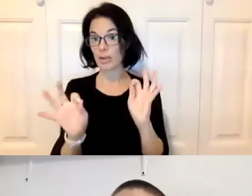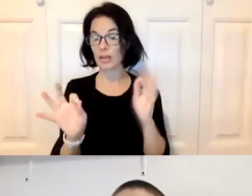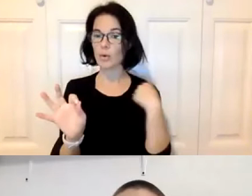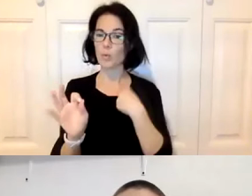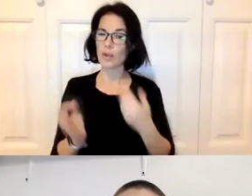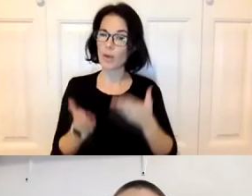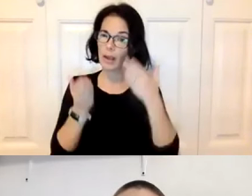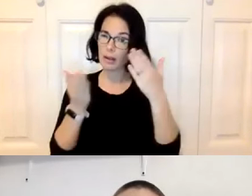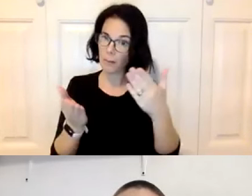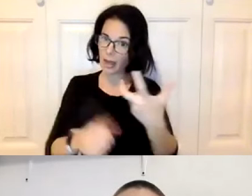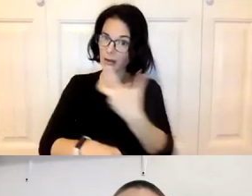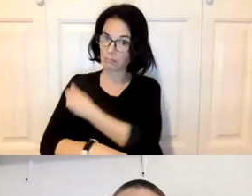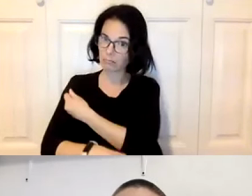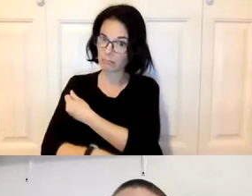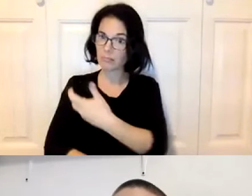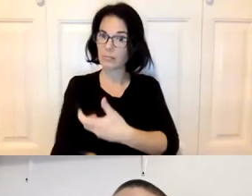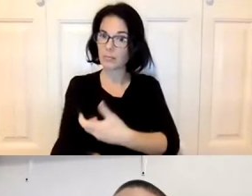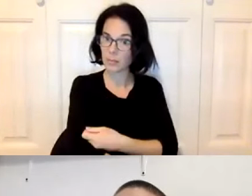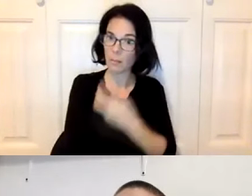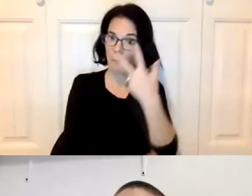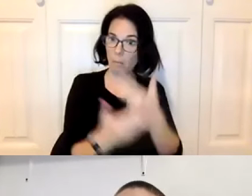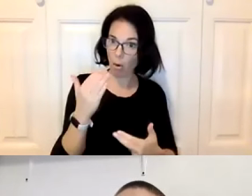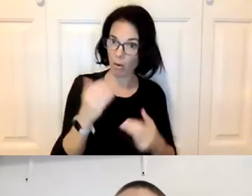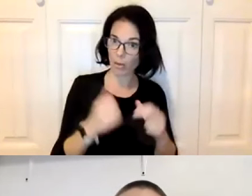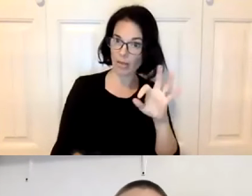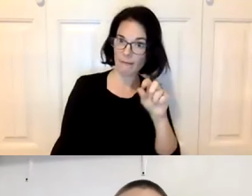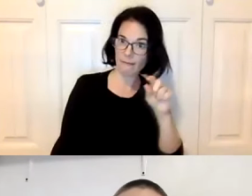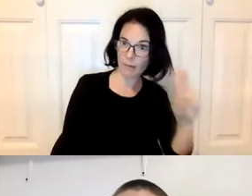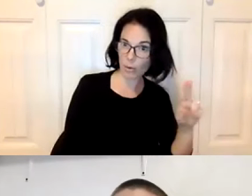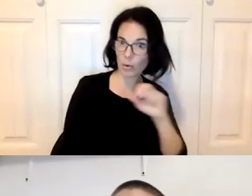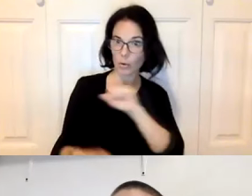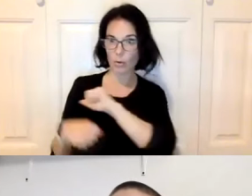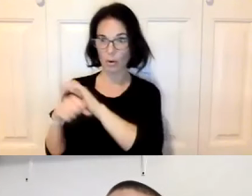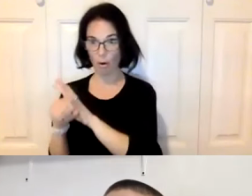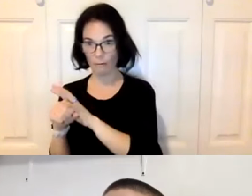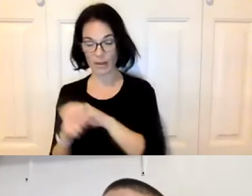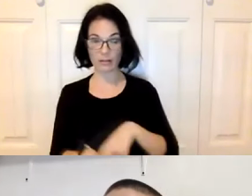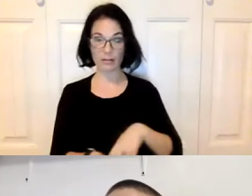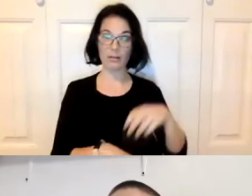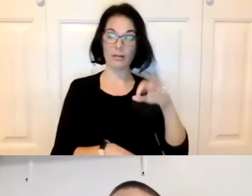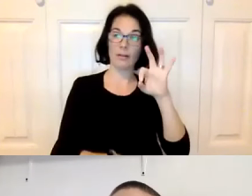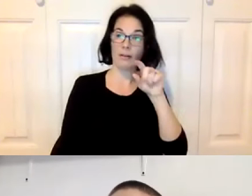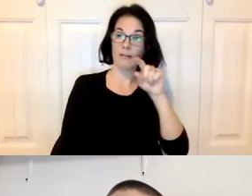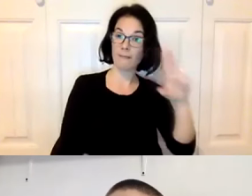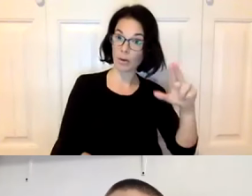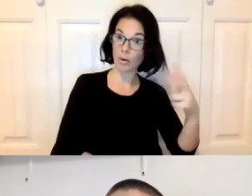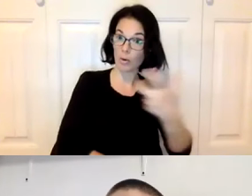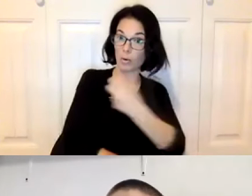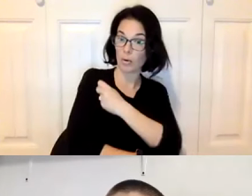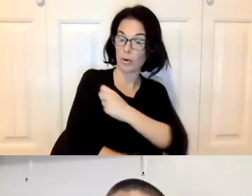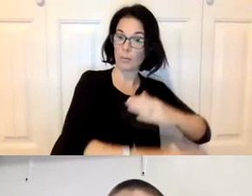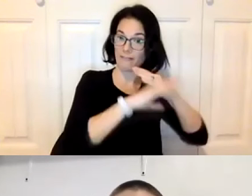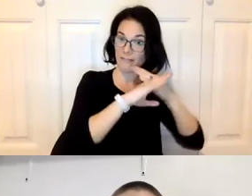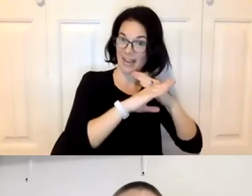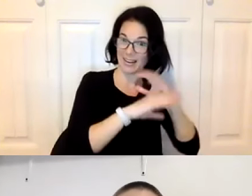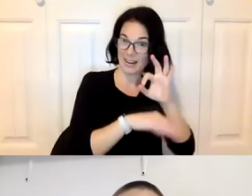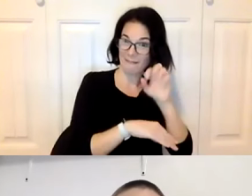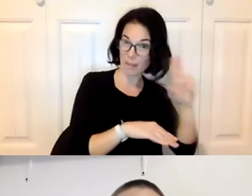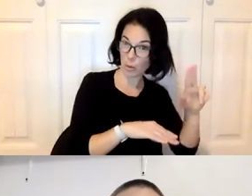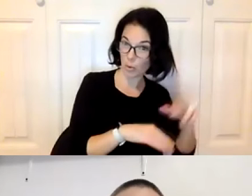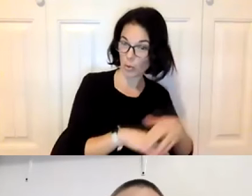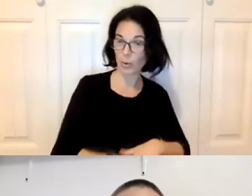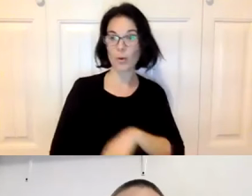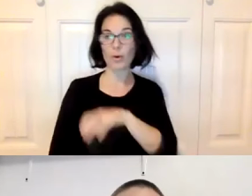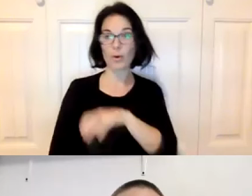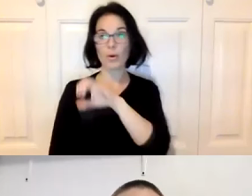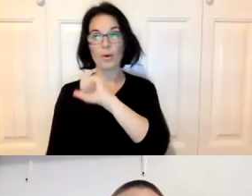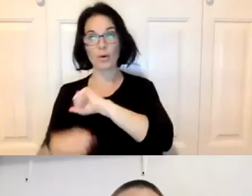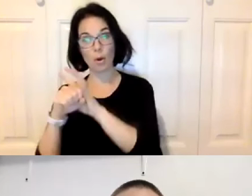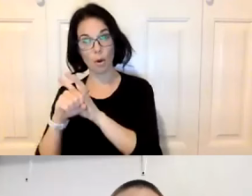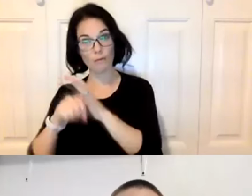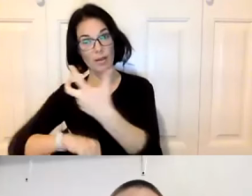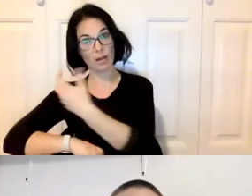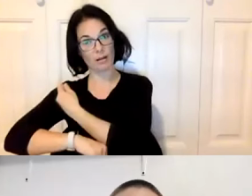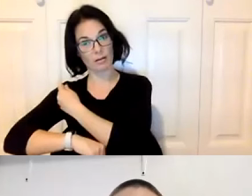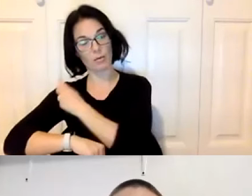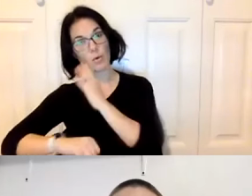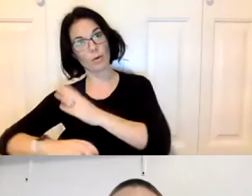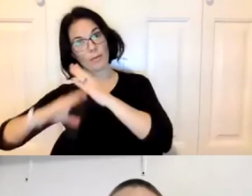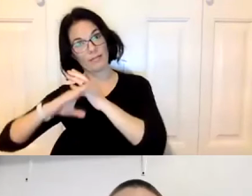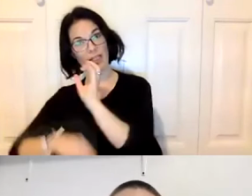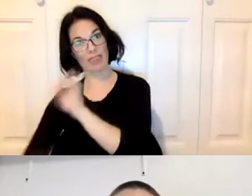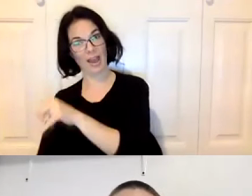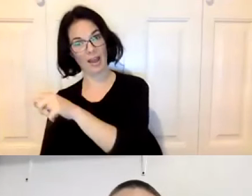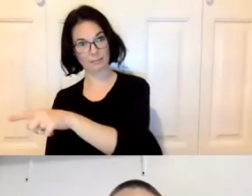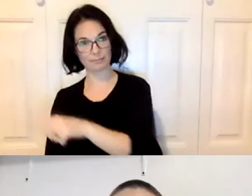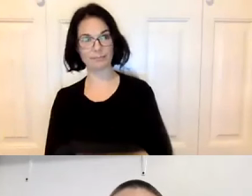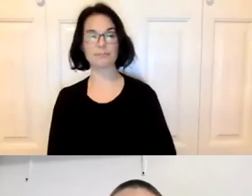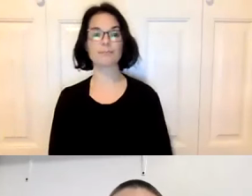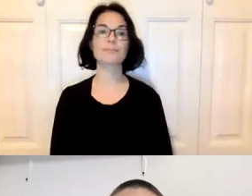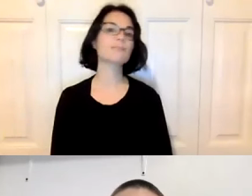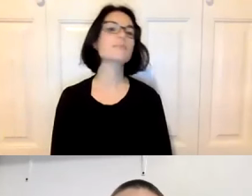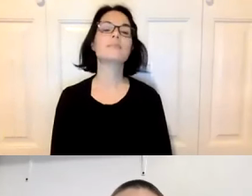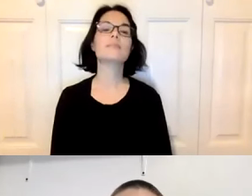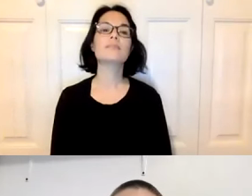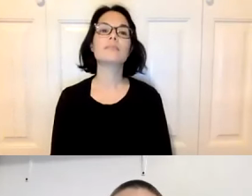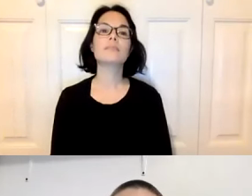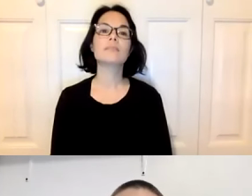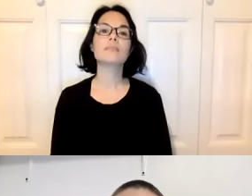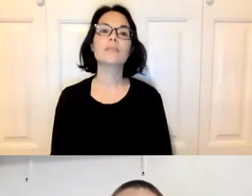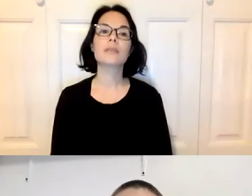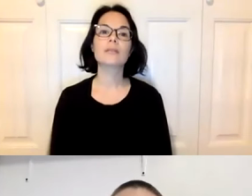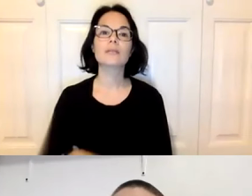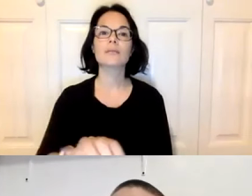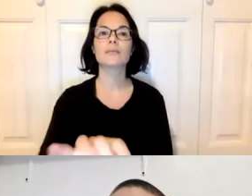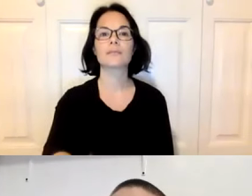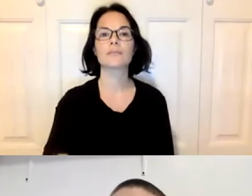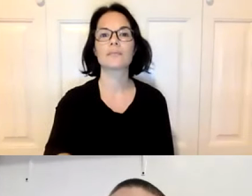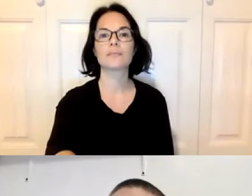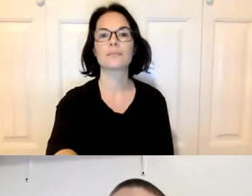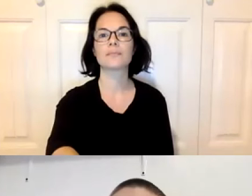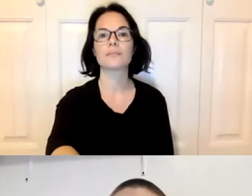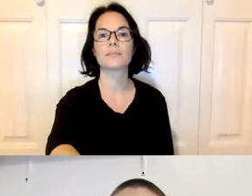If you are in the process of waiting for COVID-19 test results, you